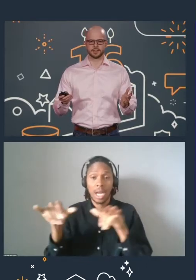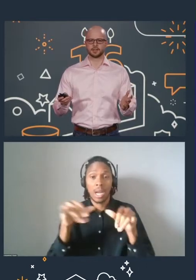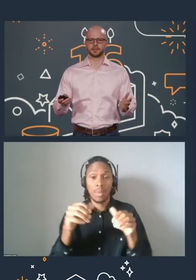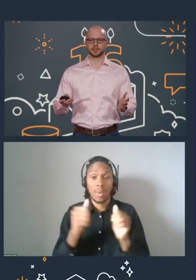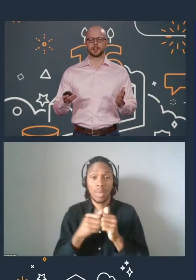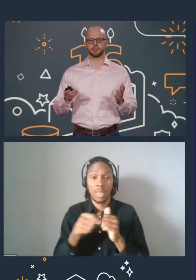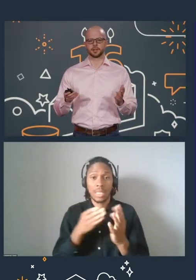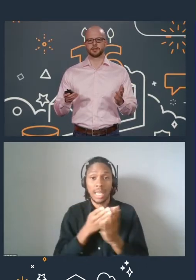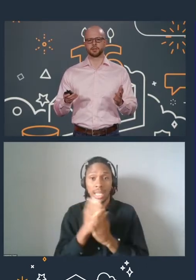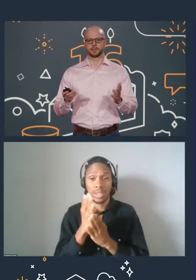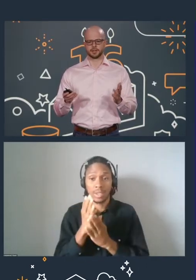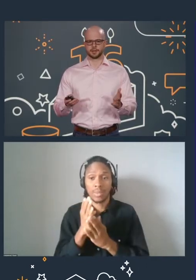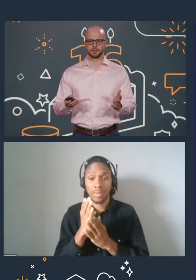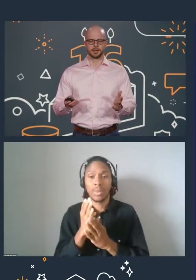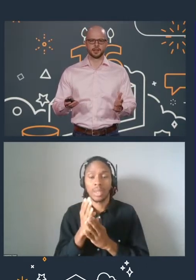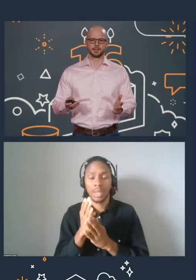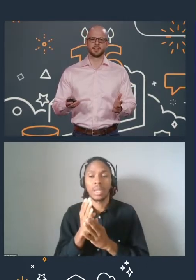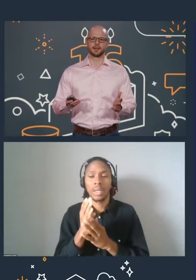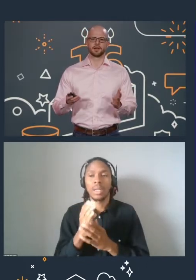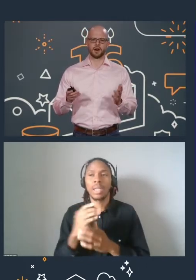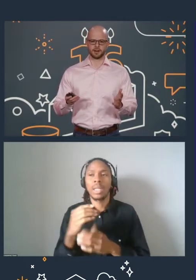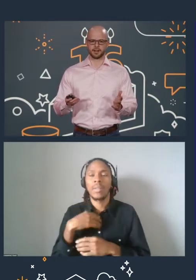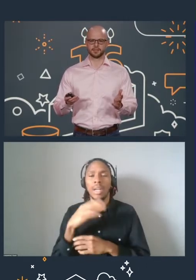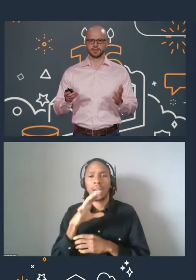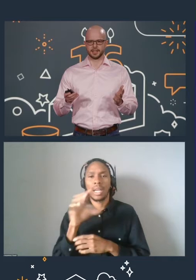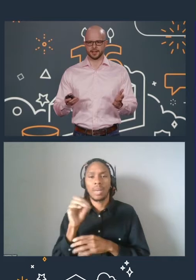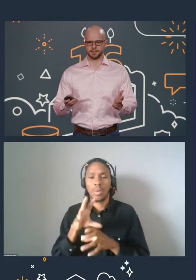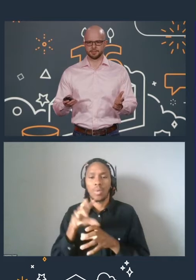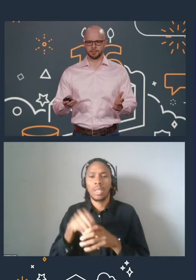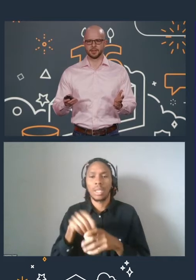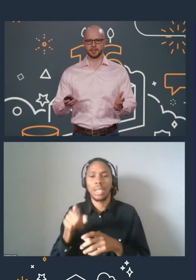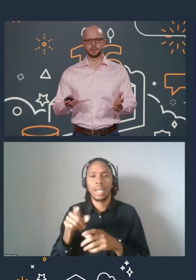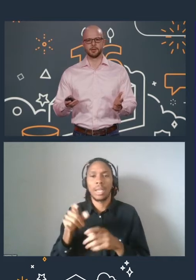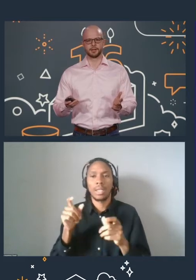is that there are companies within them that are archiving data with AWS.